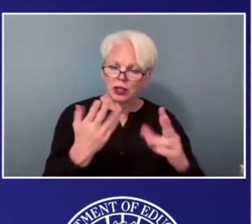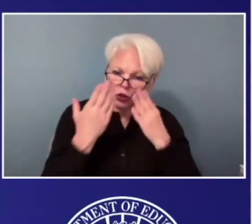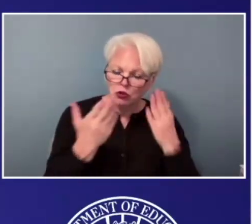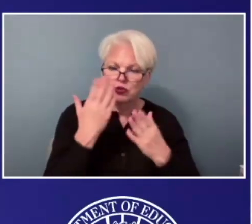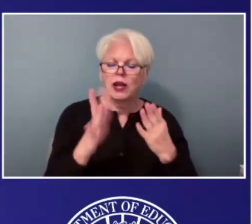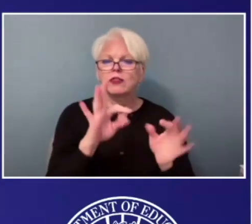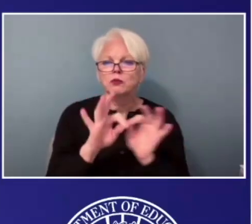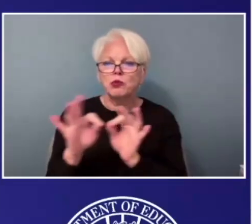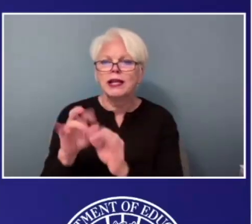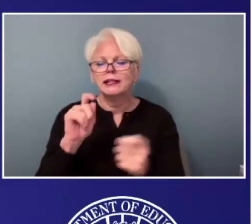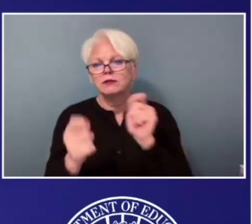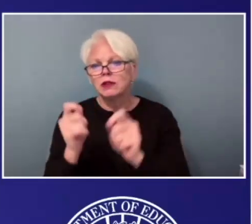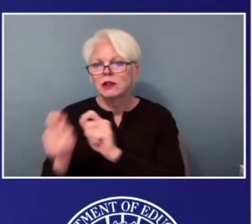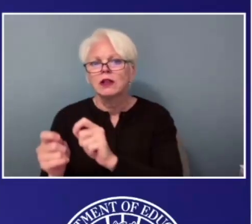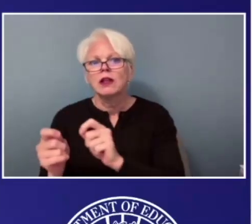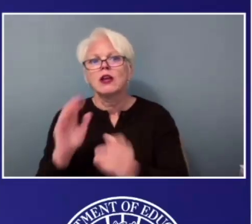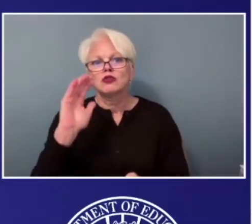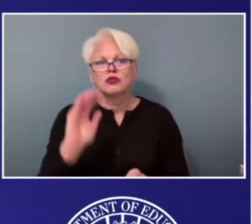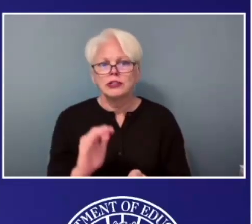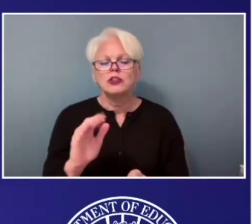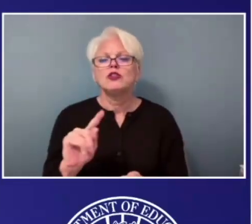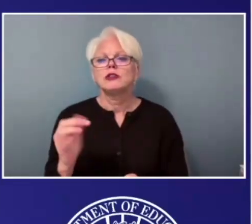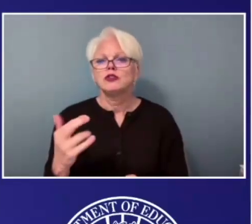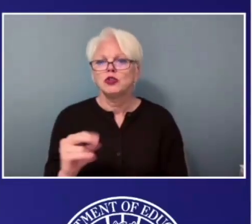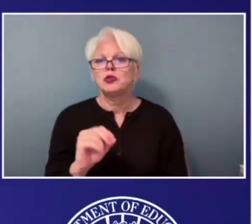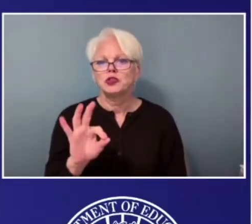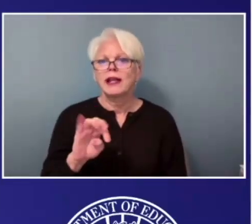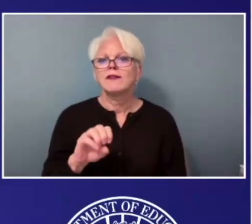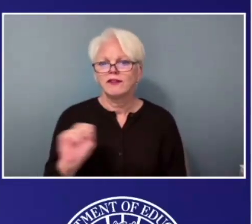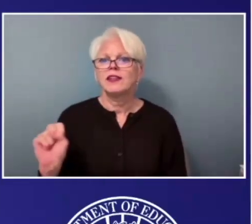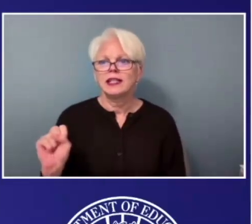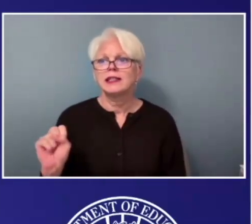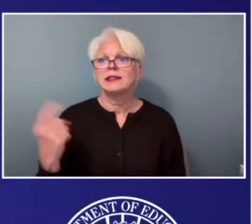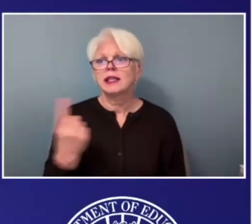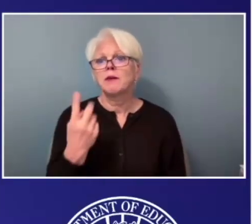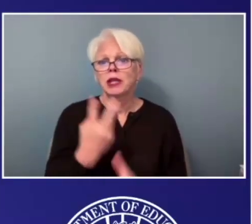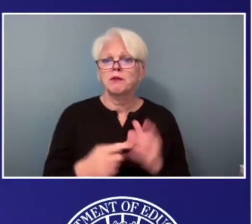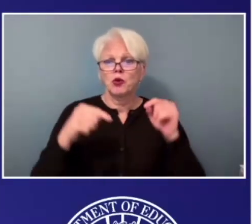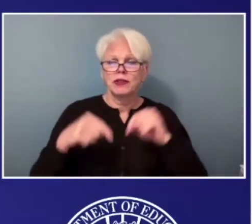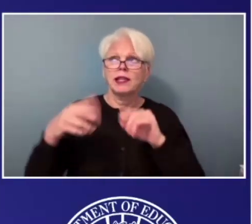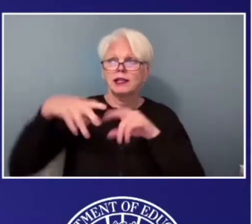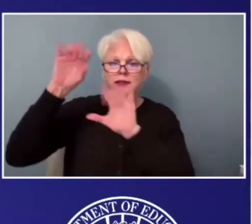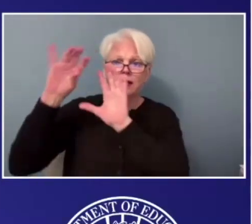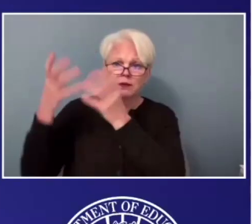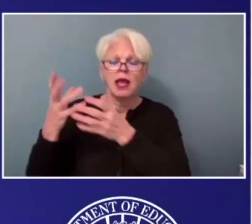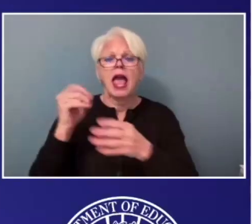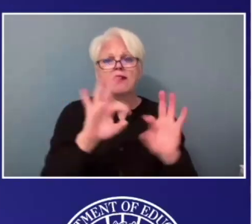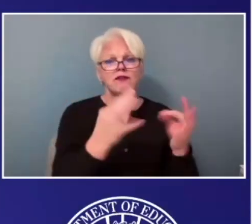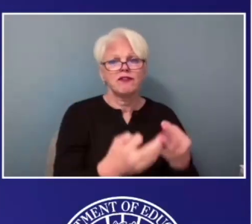adjustments, including reducing tuition and fees, something both this administration and families are eager to see more of.